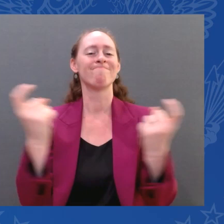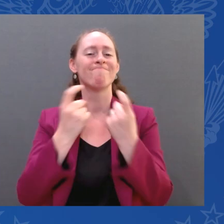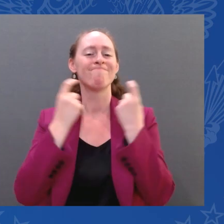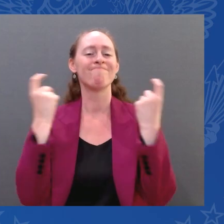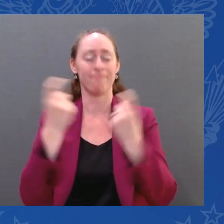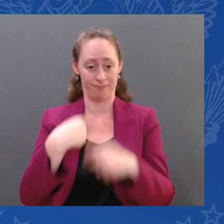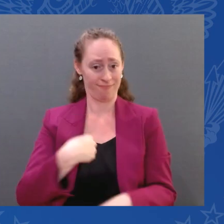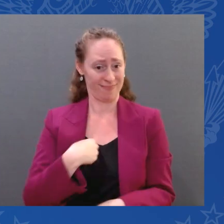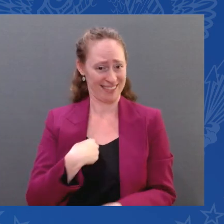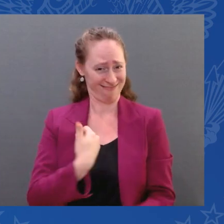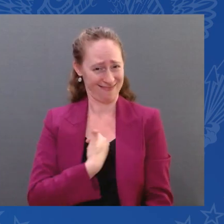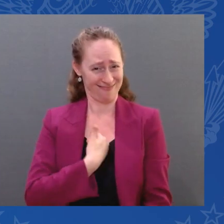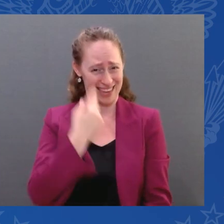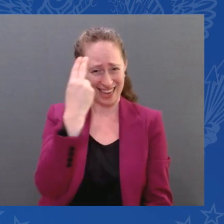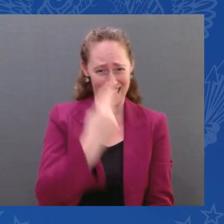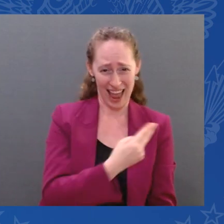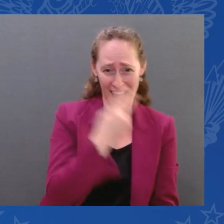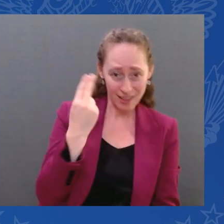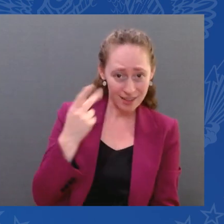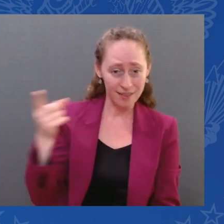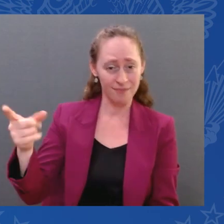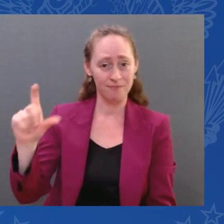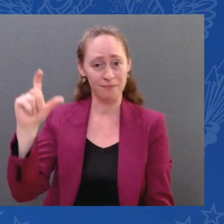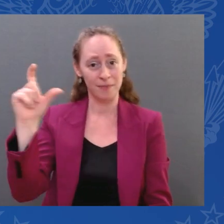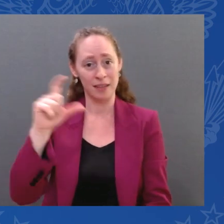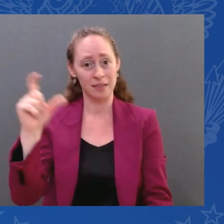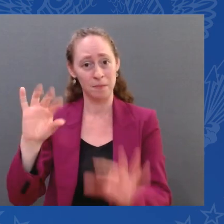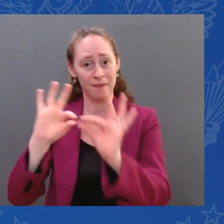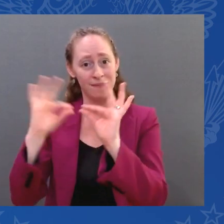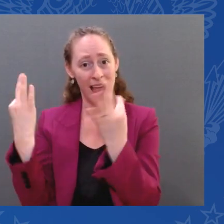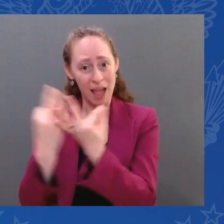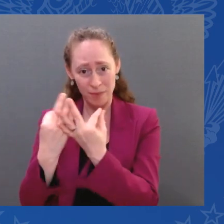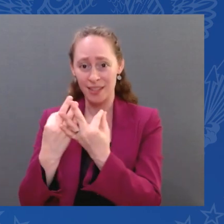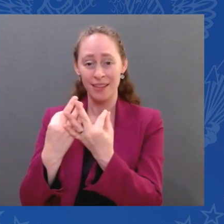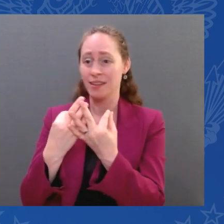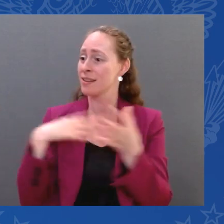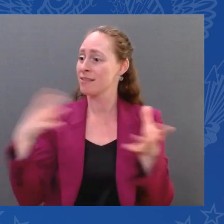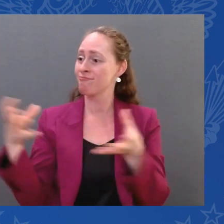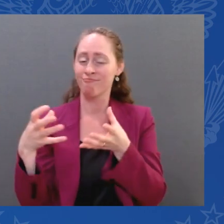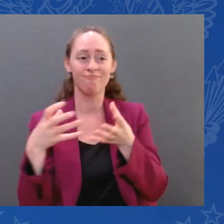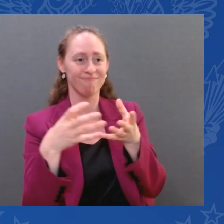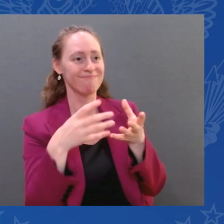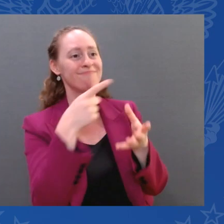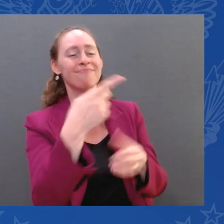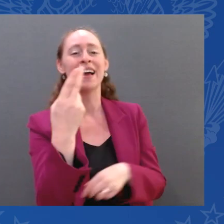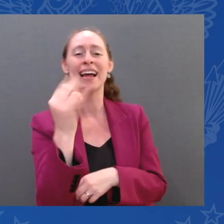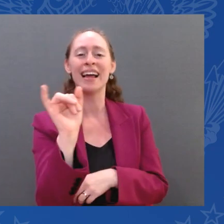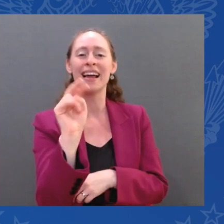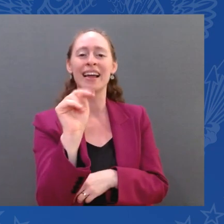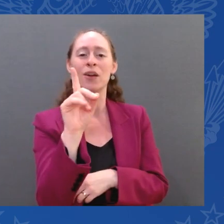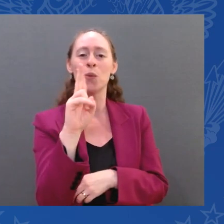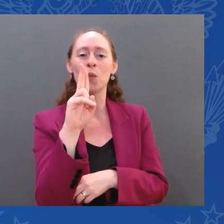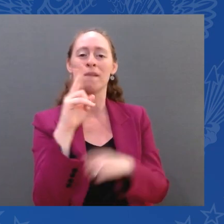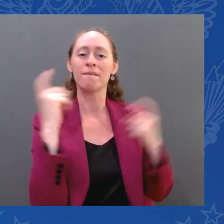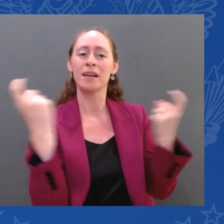That's America, he and I and most of you, I pray God believe in. We were parents united by the pain of losing